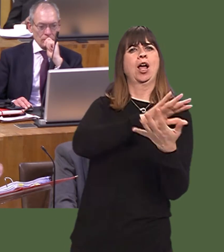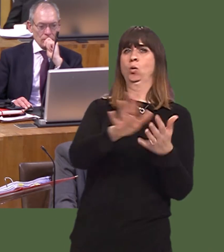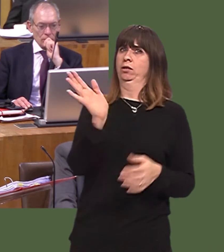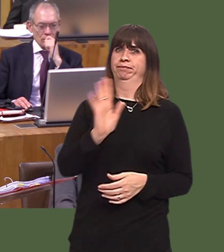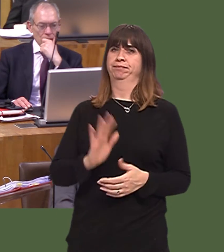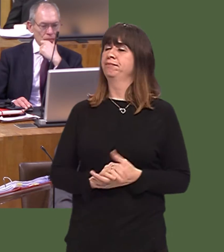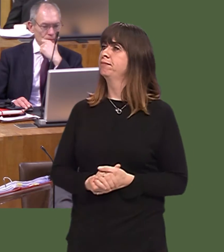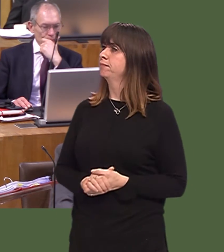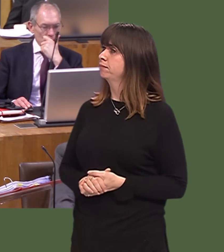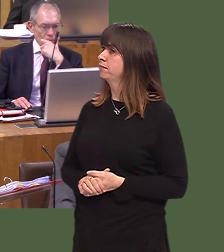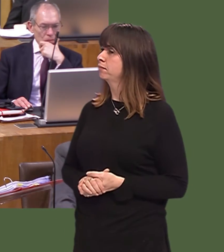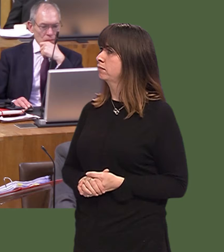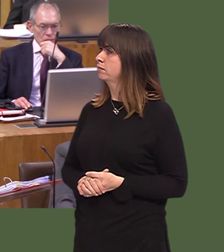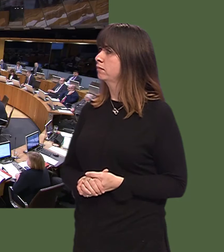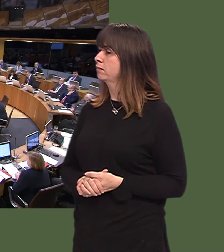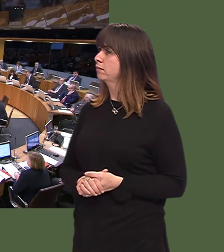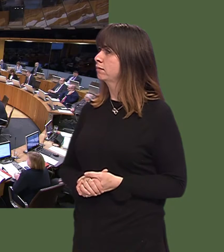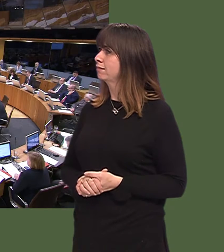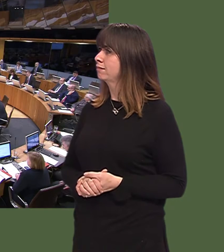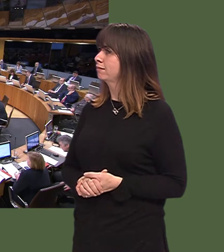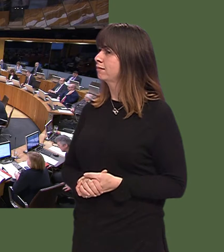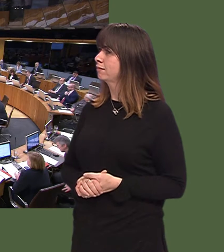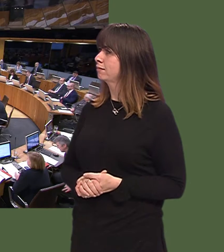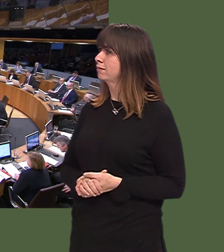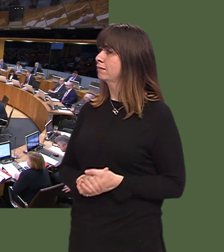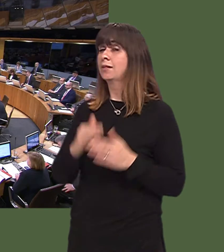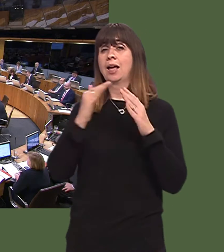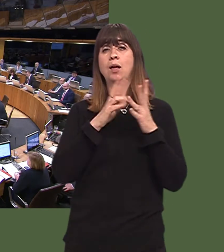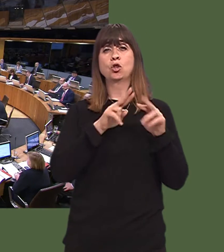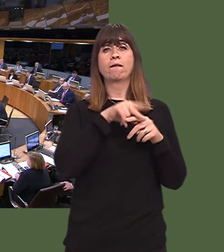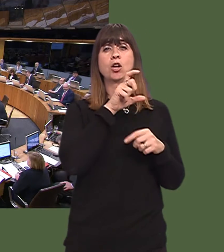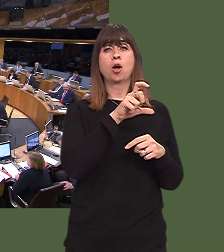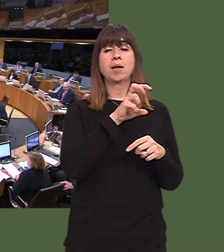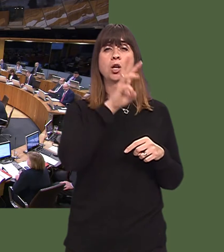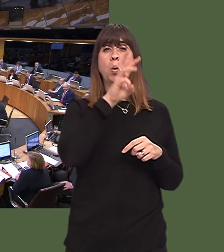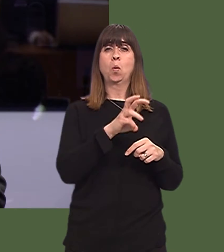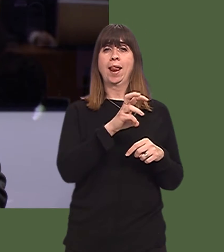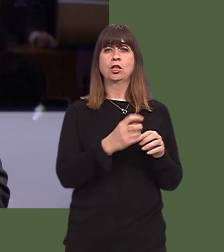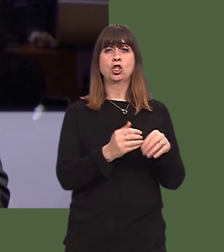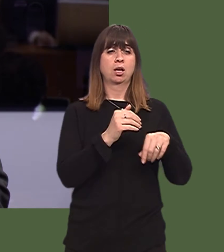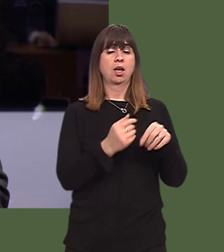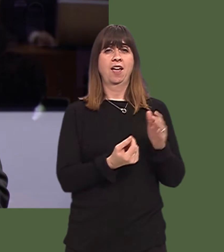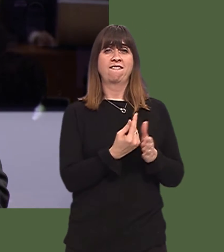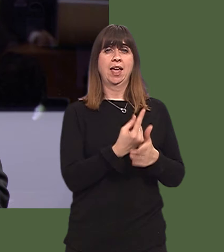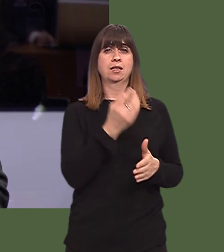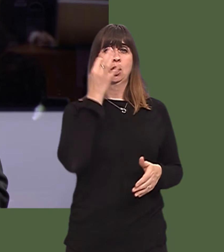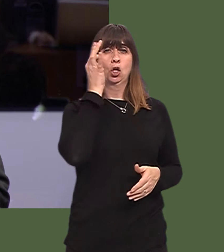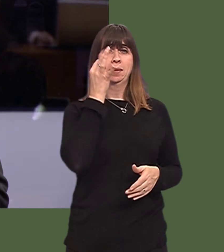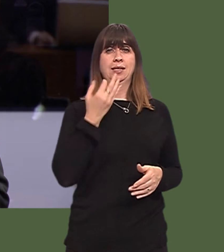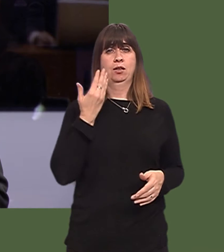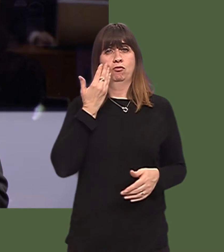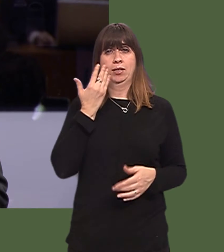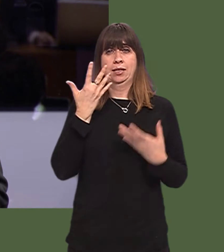Mohammad Asghar: The House of Commons Welsh Affairs Committee has said recently that there